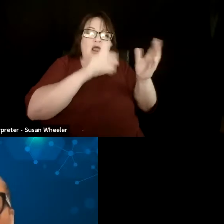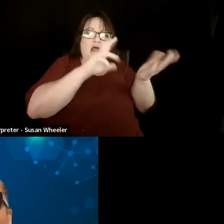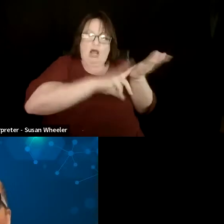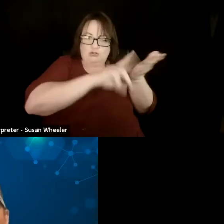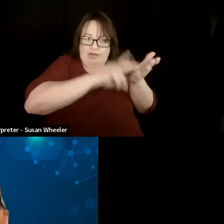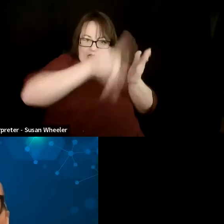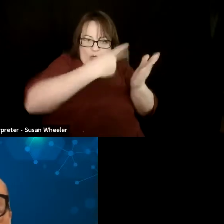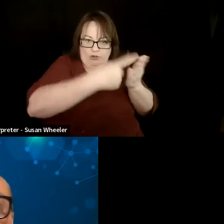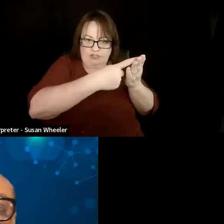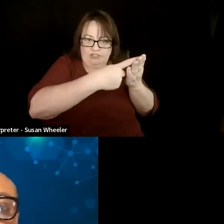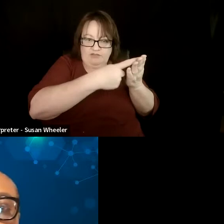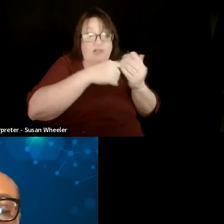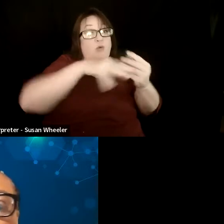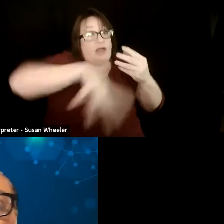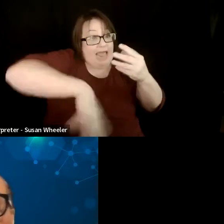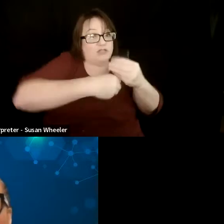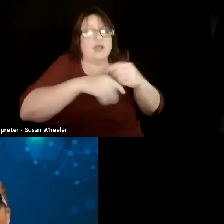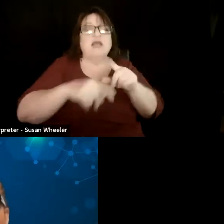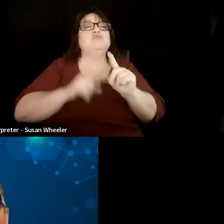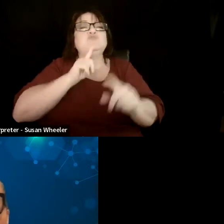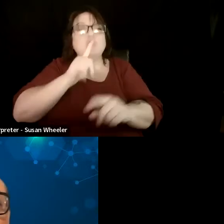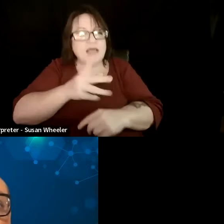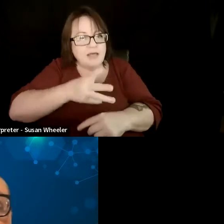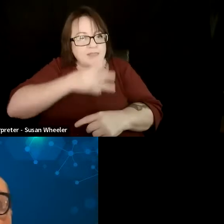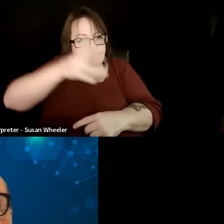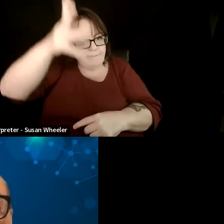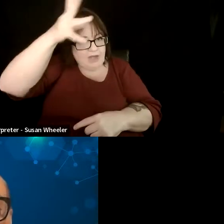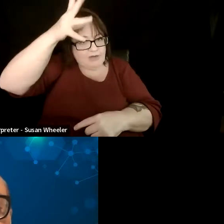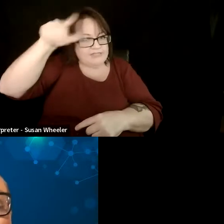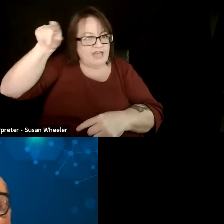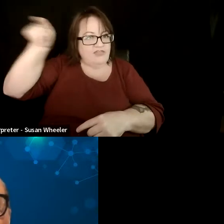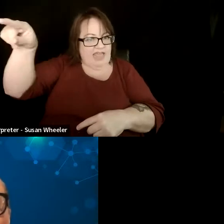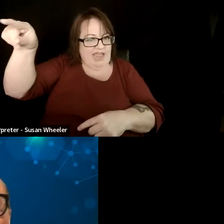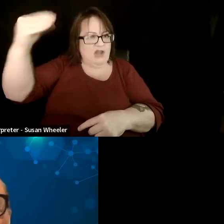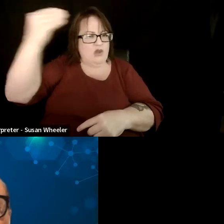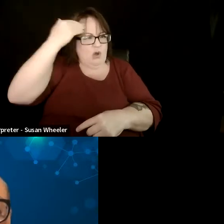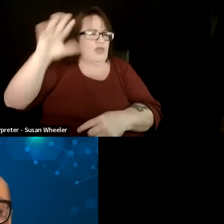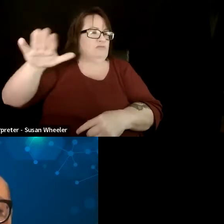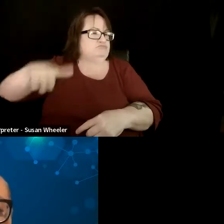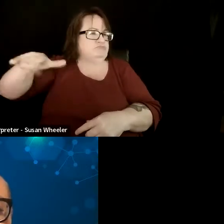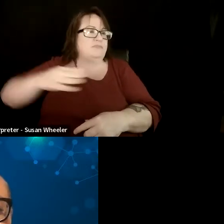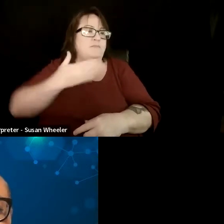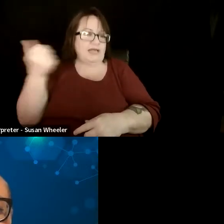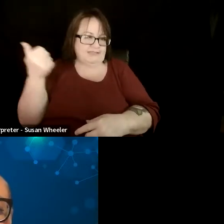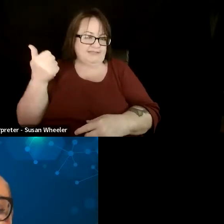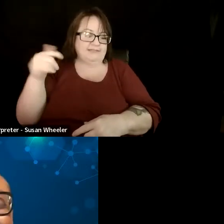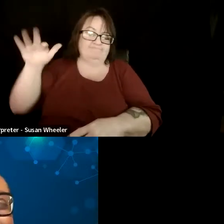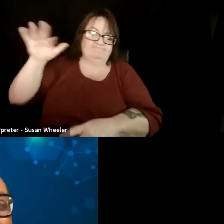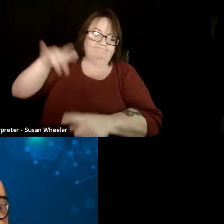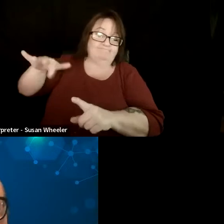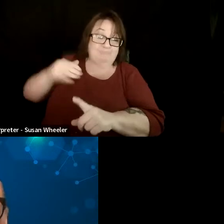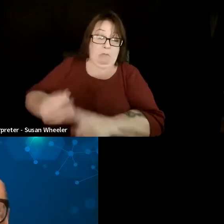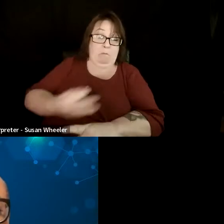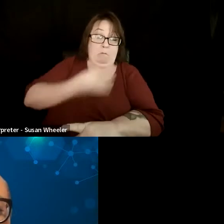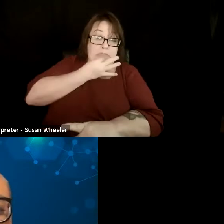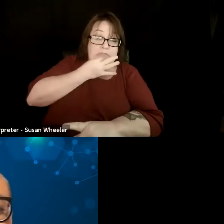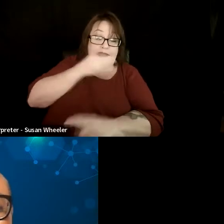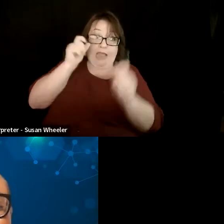it is really the parent who does know the minor best and their ability to stay up very late